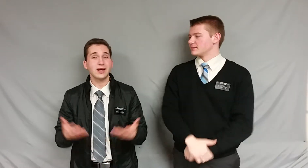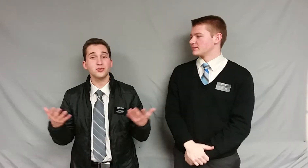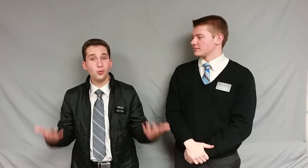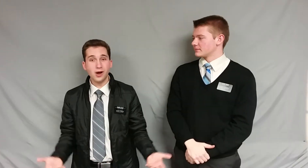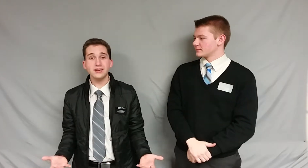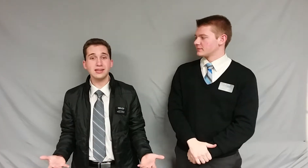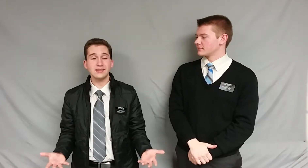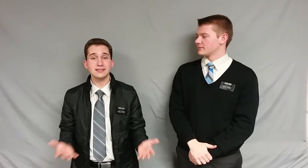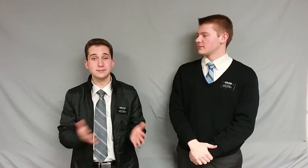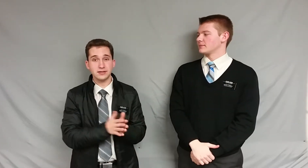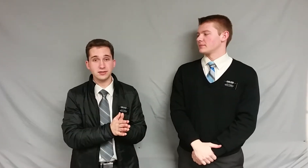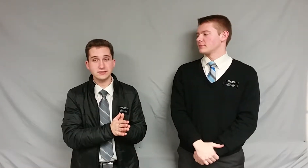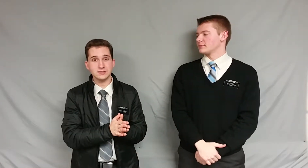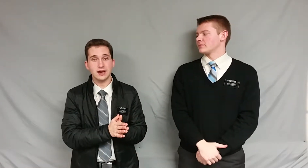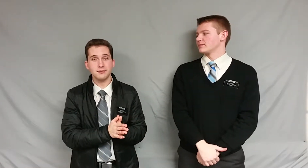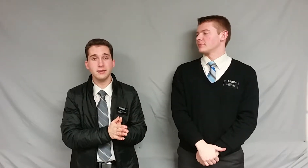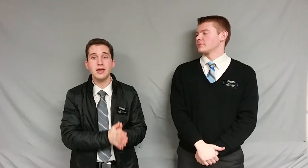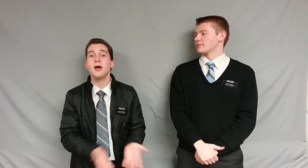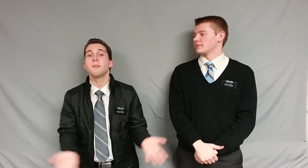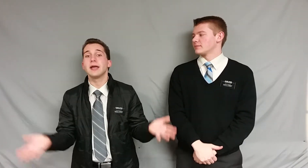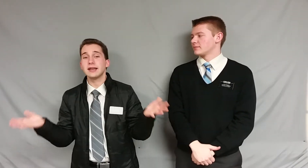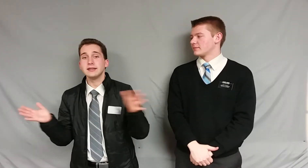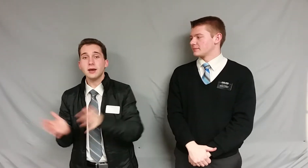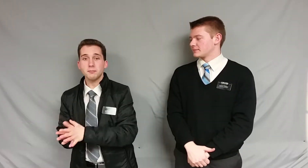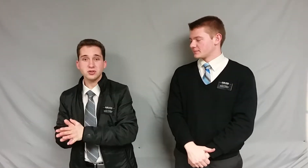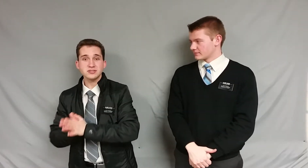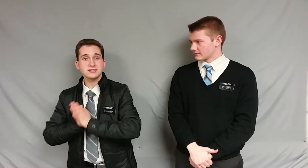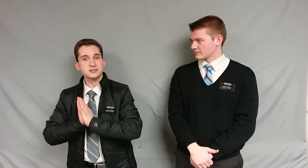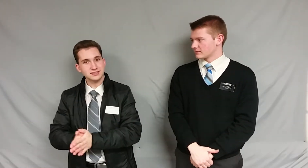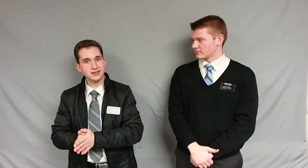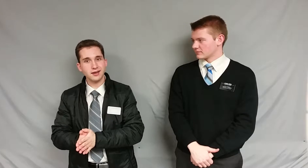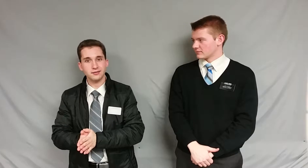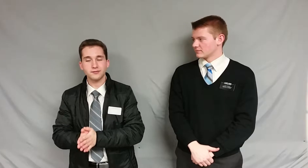We can add quantity to these periods of time by adding numbers to the sign.